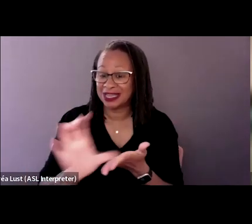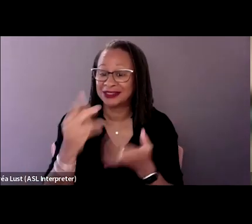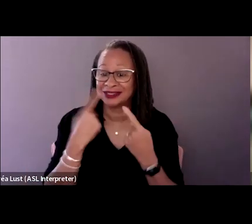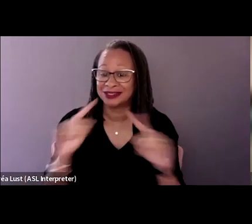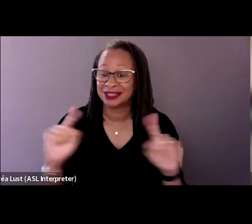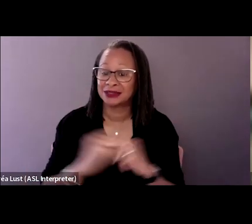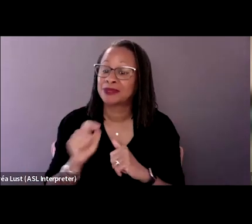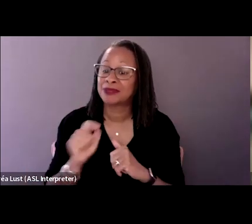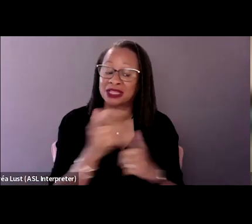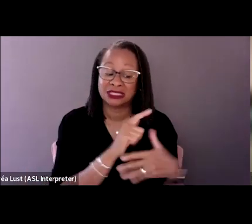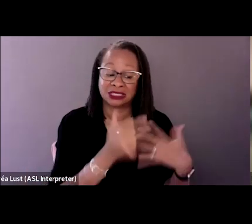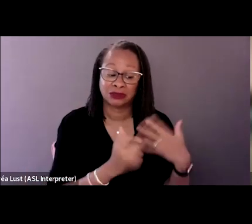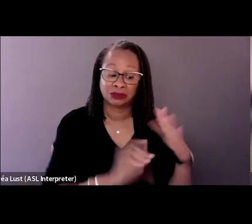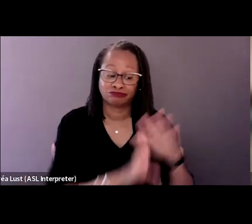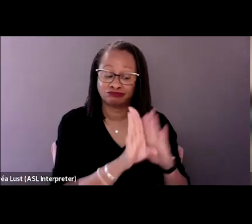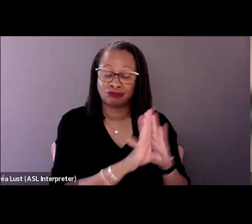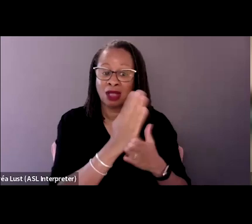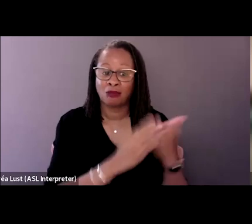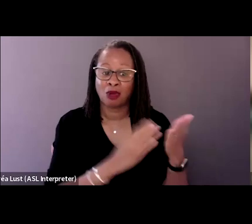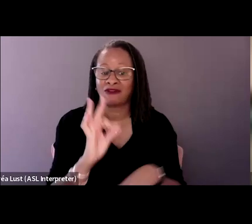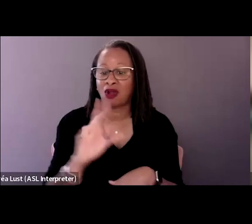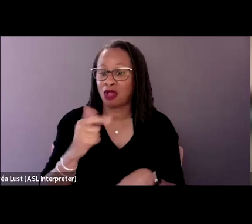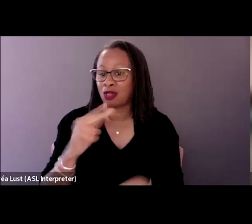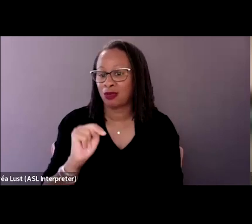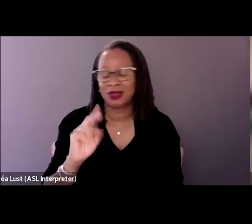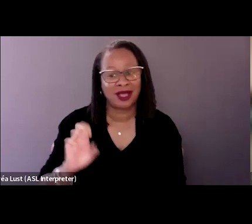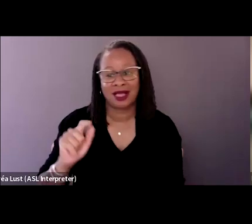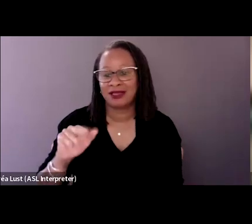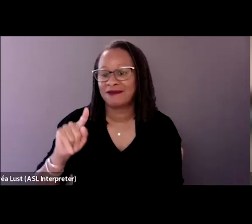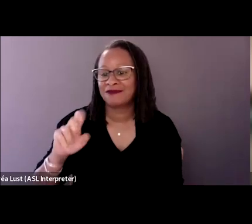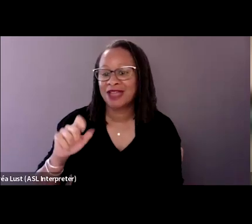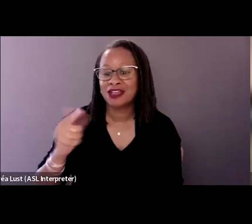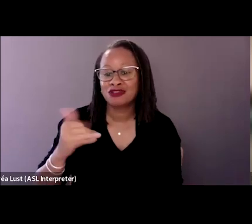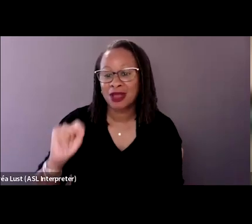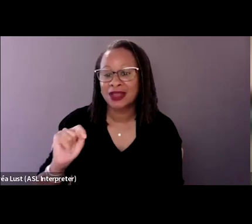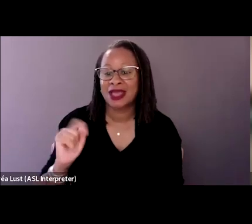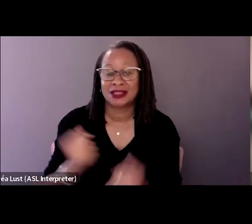of our Logan Elevate grant that supports three female identifying or non-binary filmmakers of color